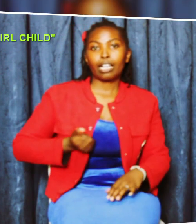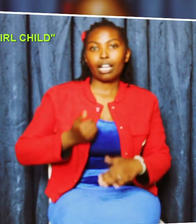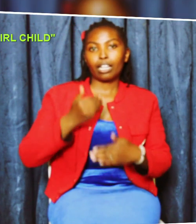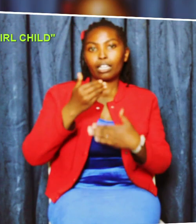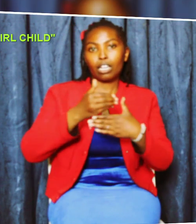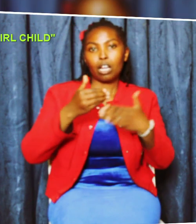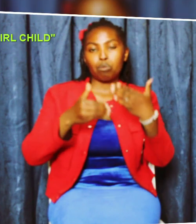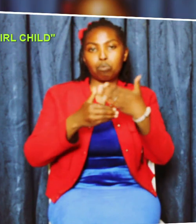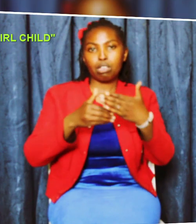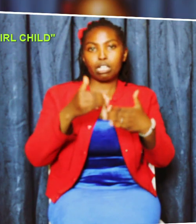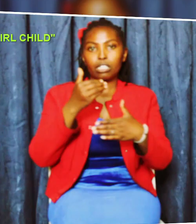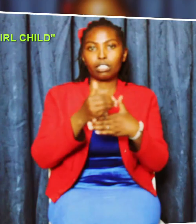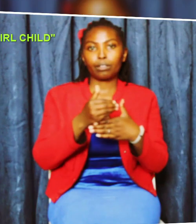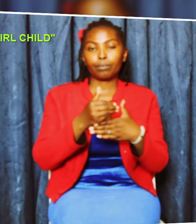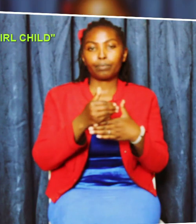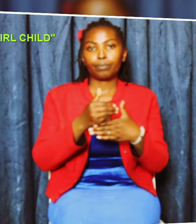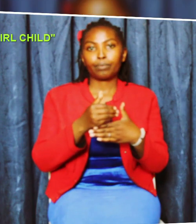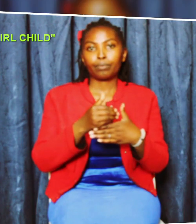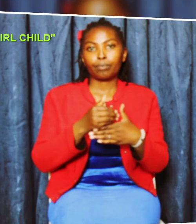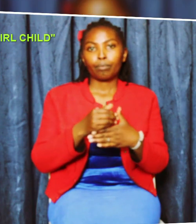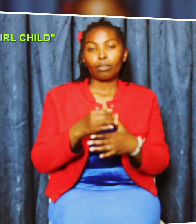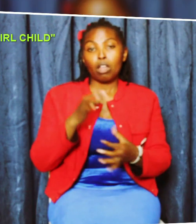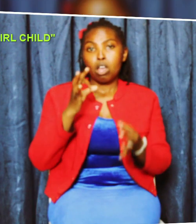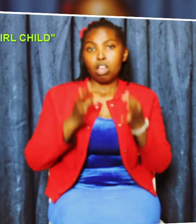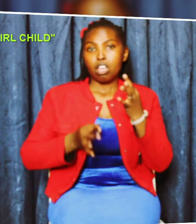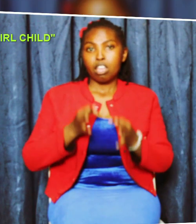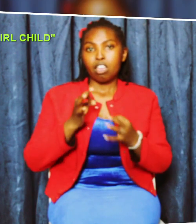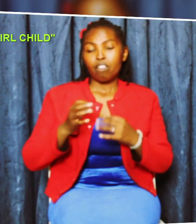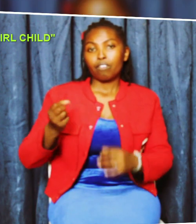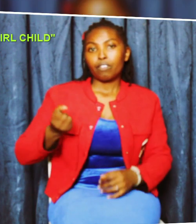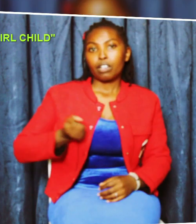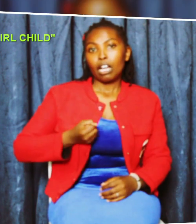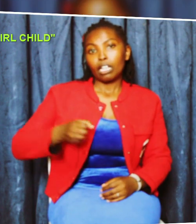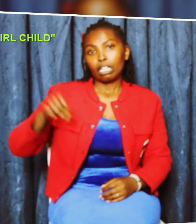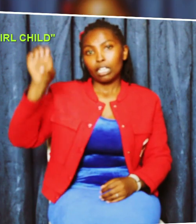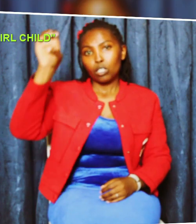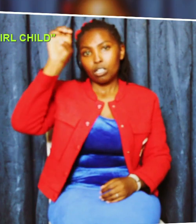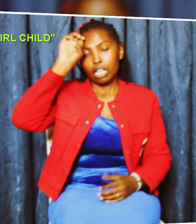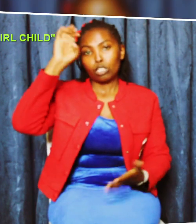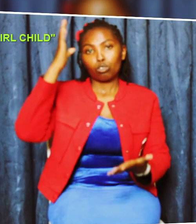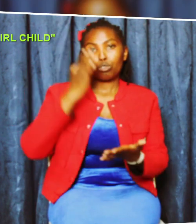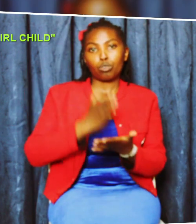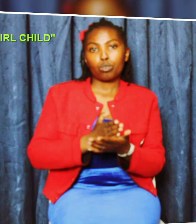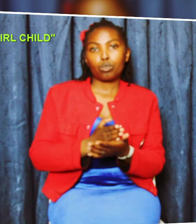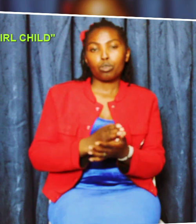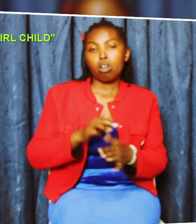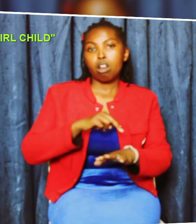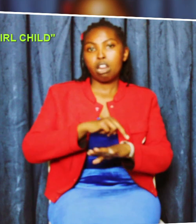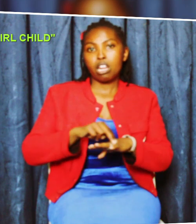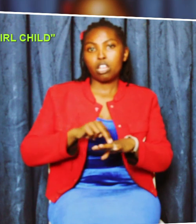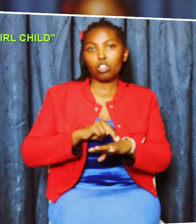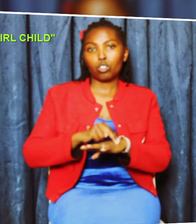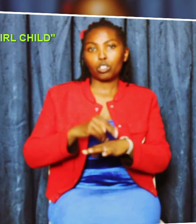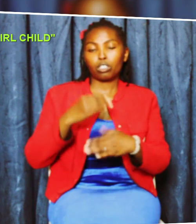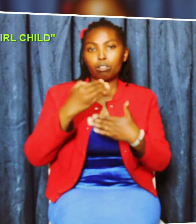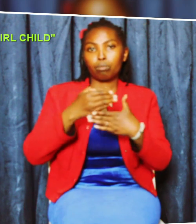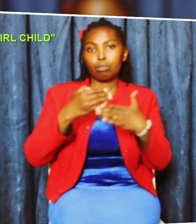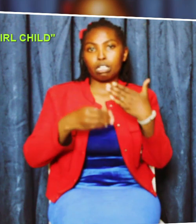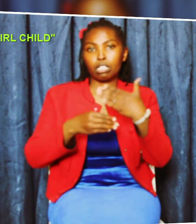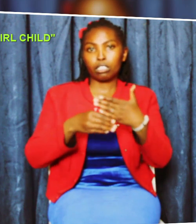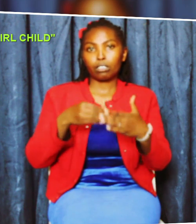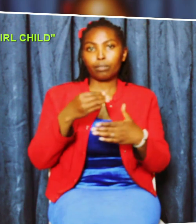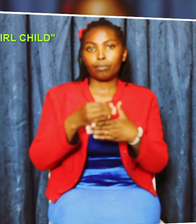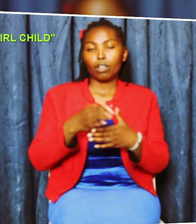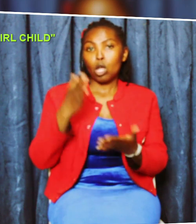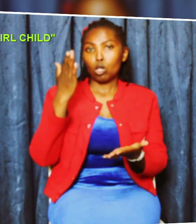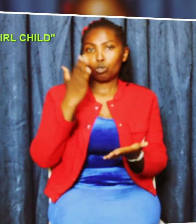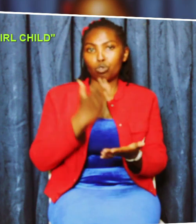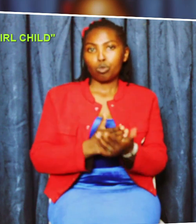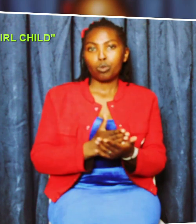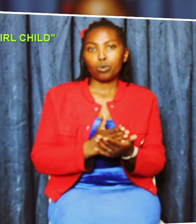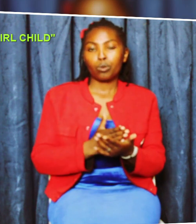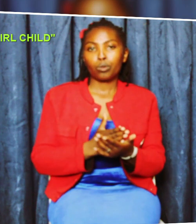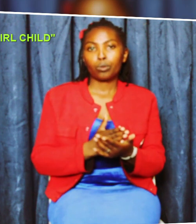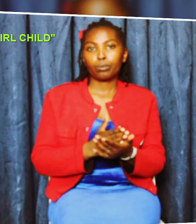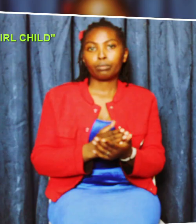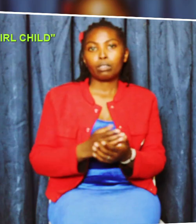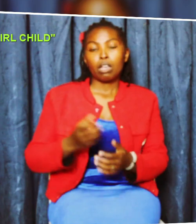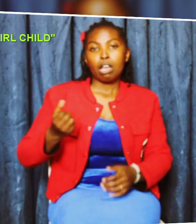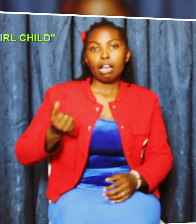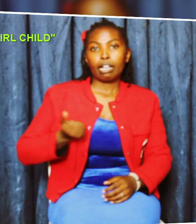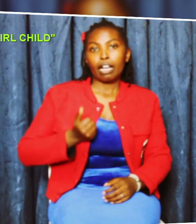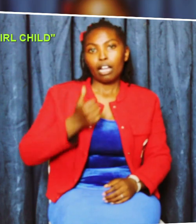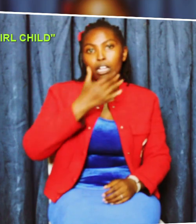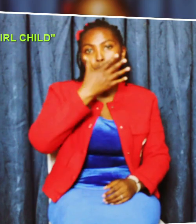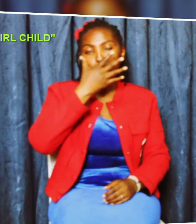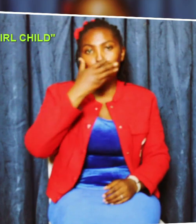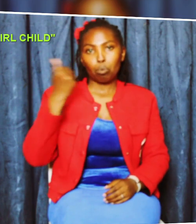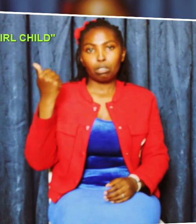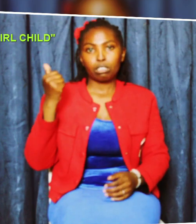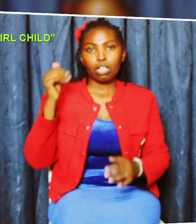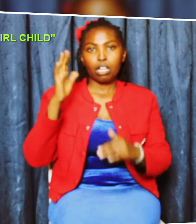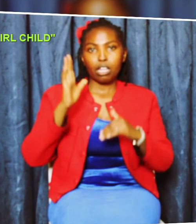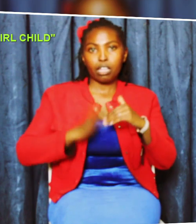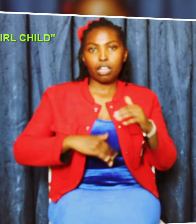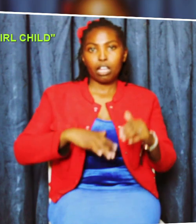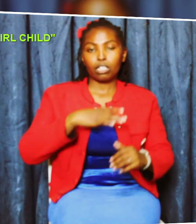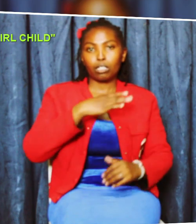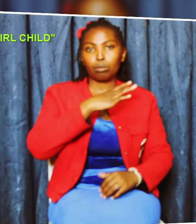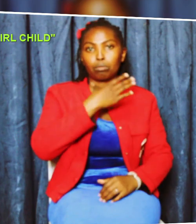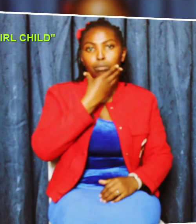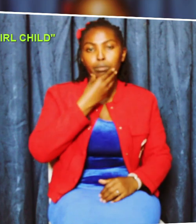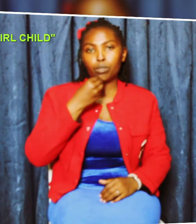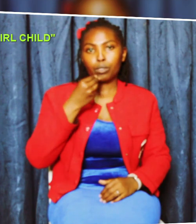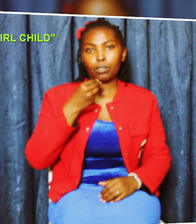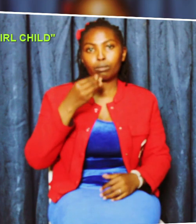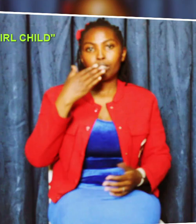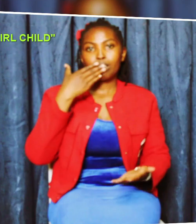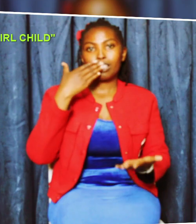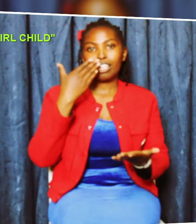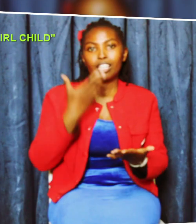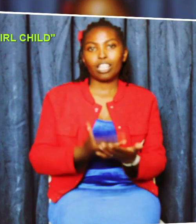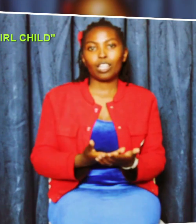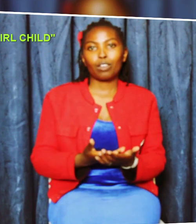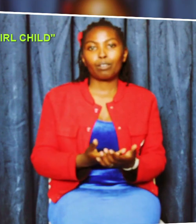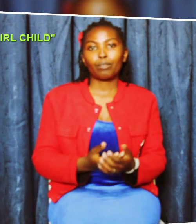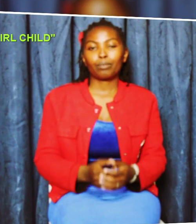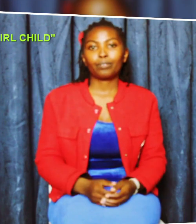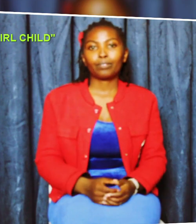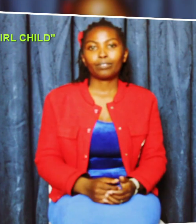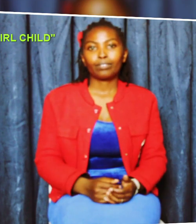build. If girl educate true nation build true girl better than boy. Thank you.